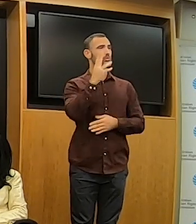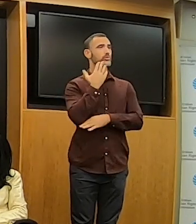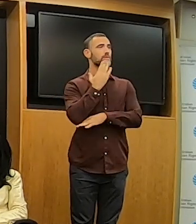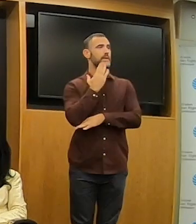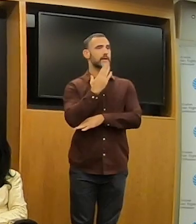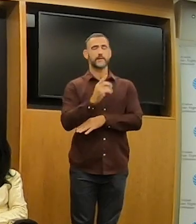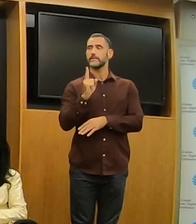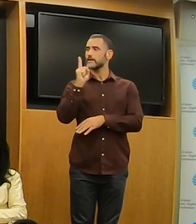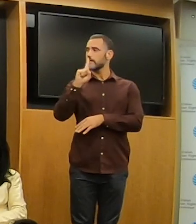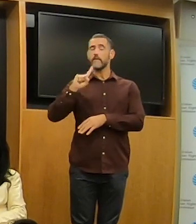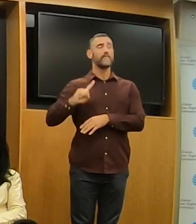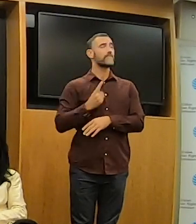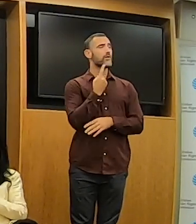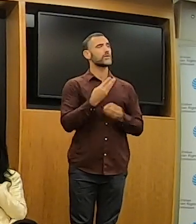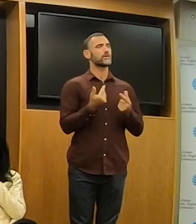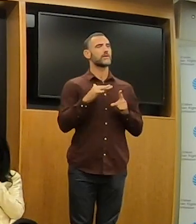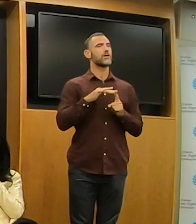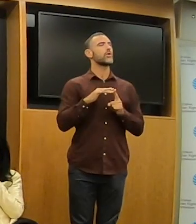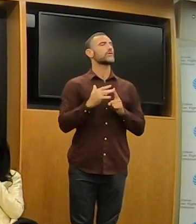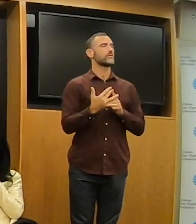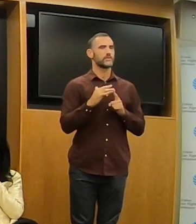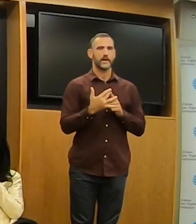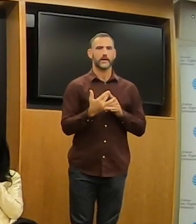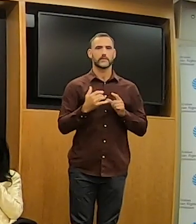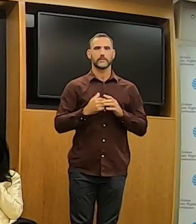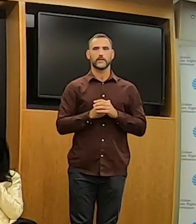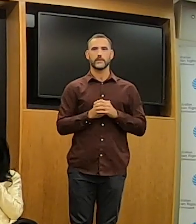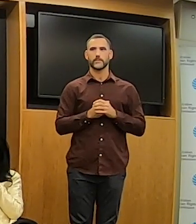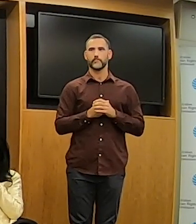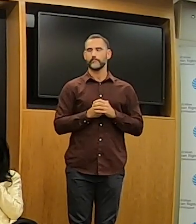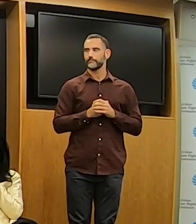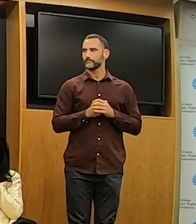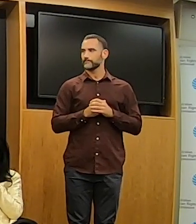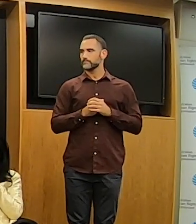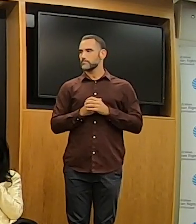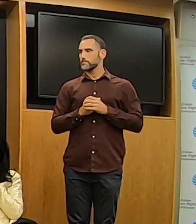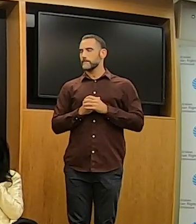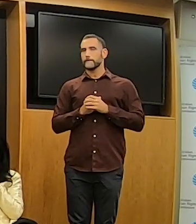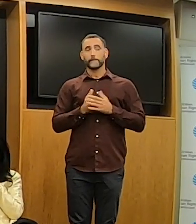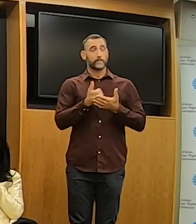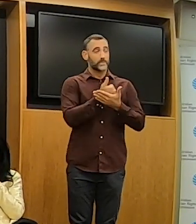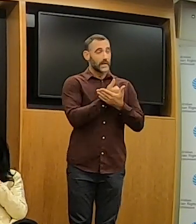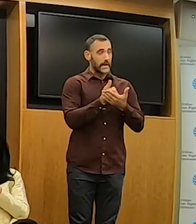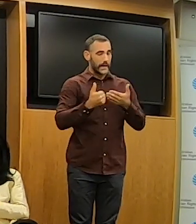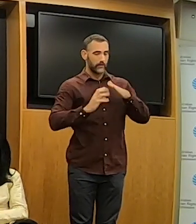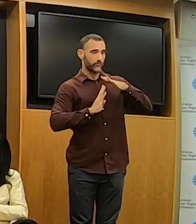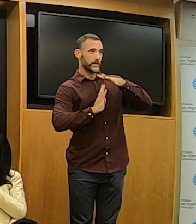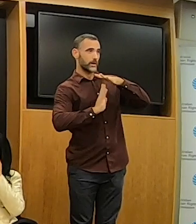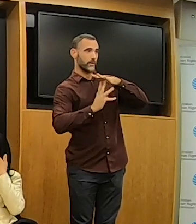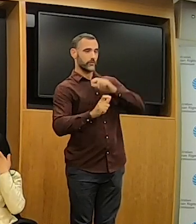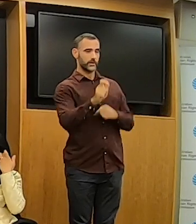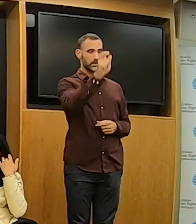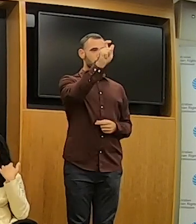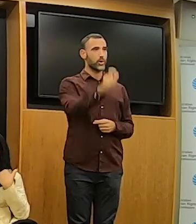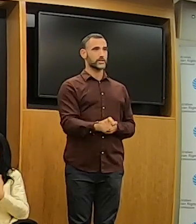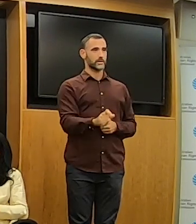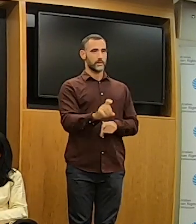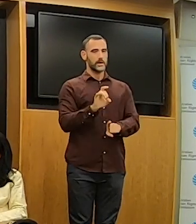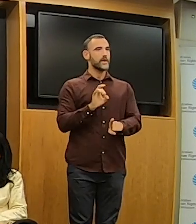a little bit of context. Every refugee is almost, by definition, a miracle.